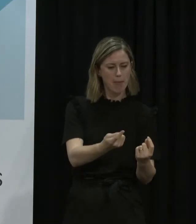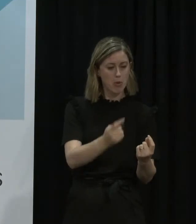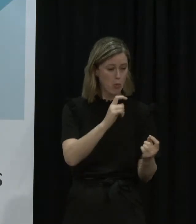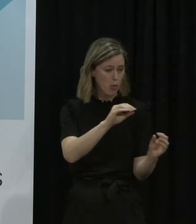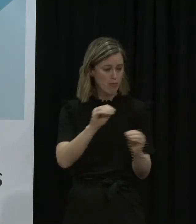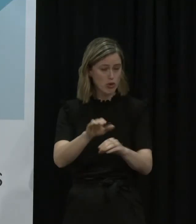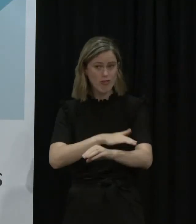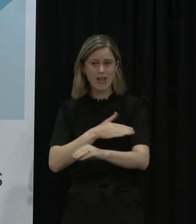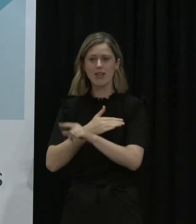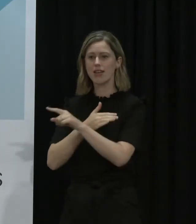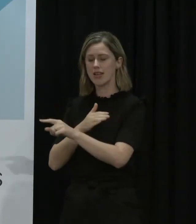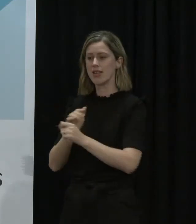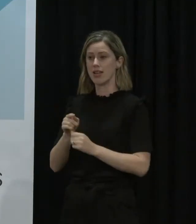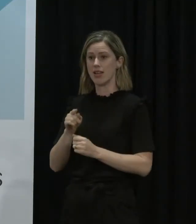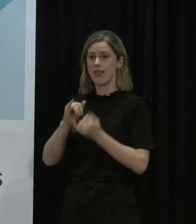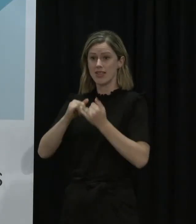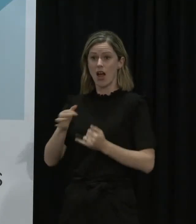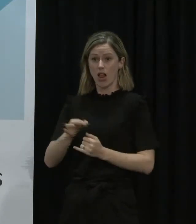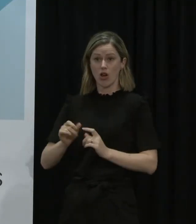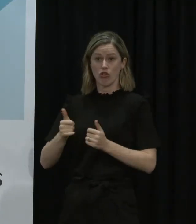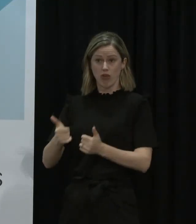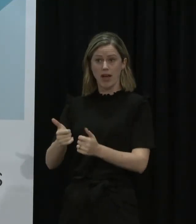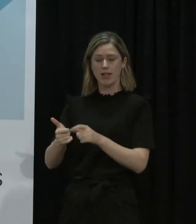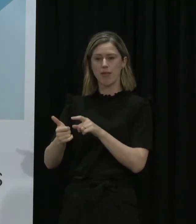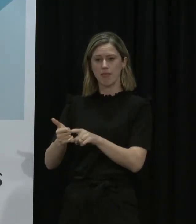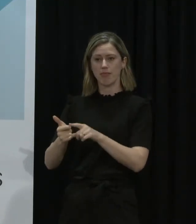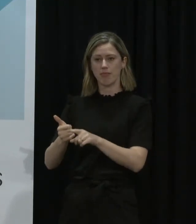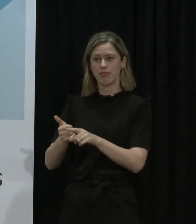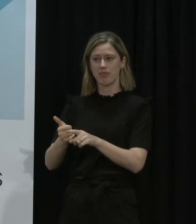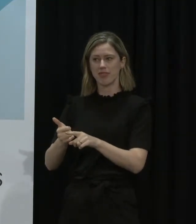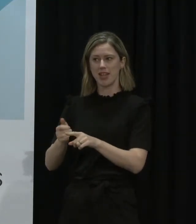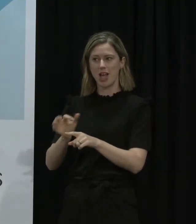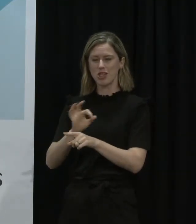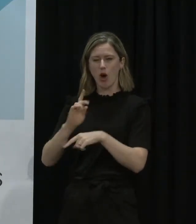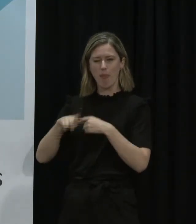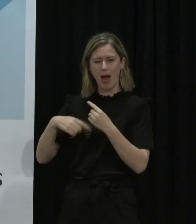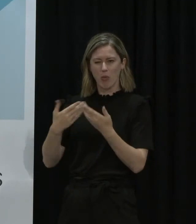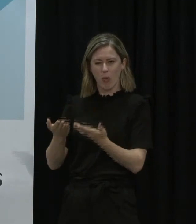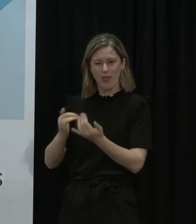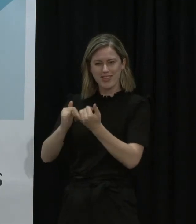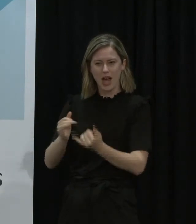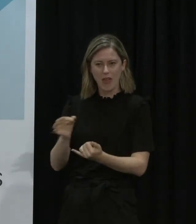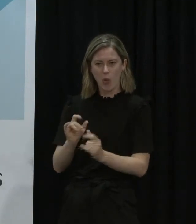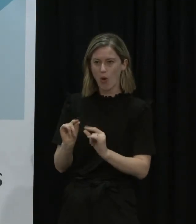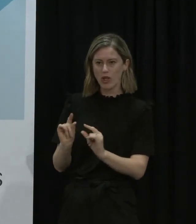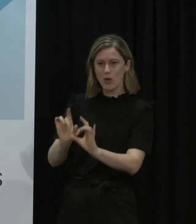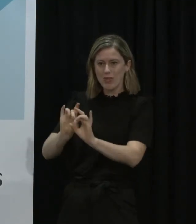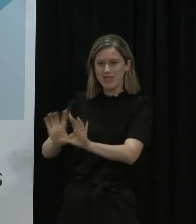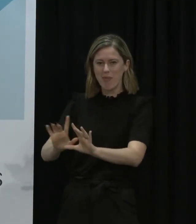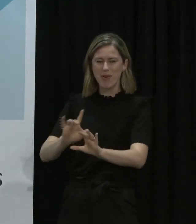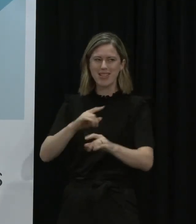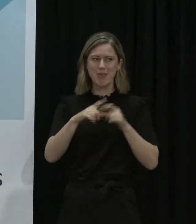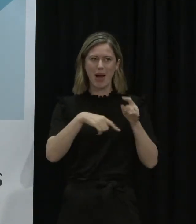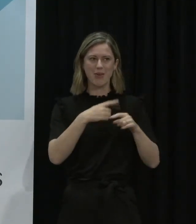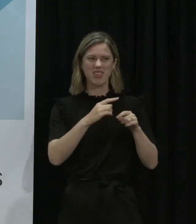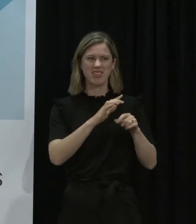many cases when you are checking that again. January 1, if there are a handful of cases down there... They are doing everything